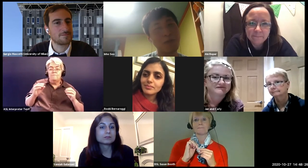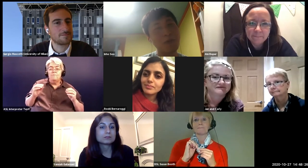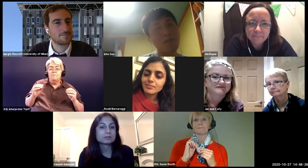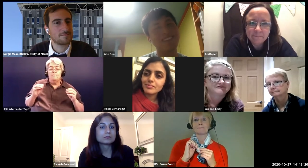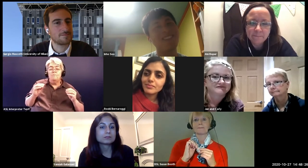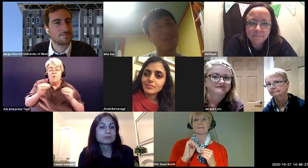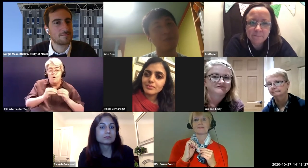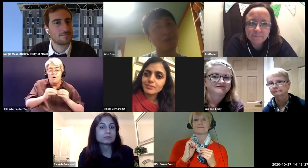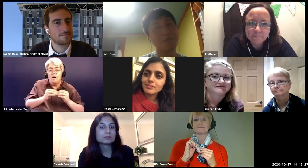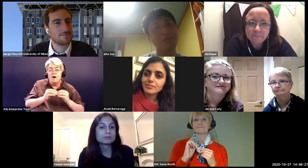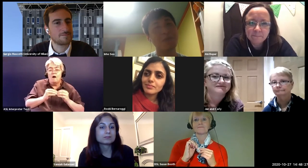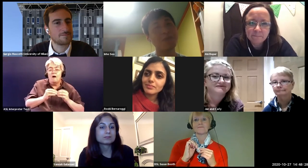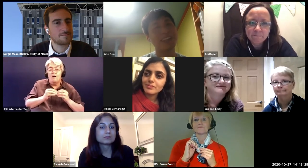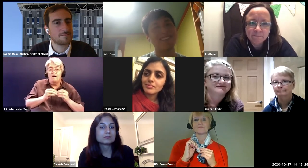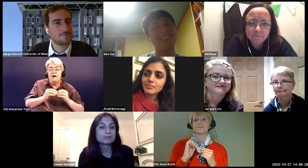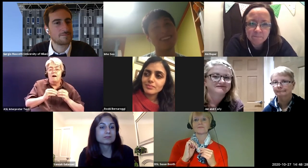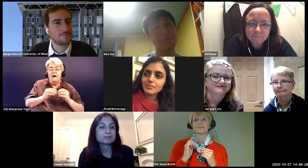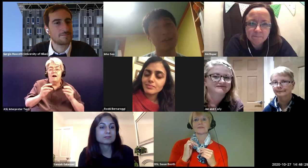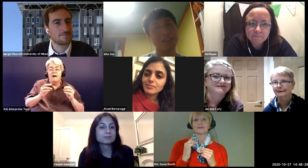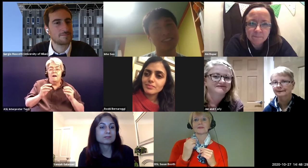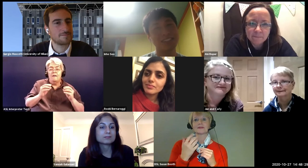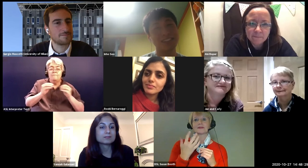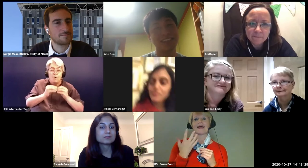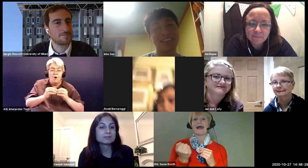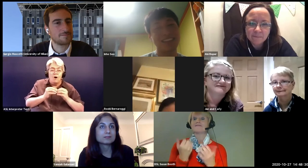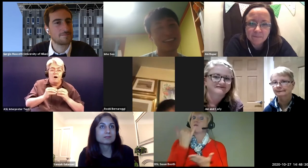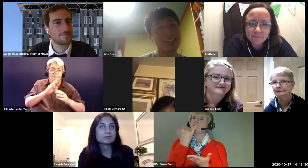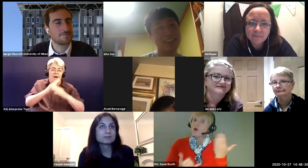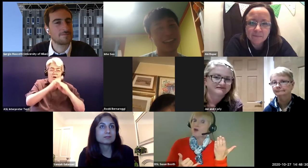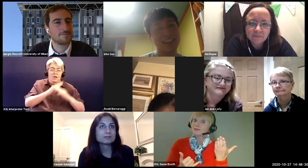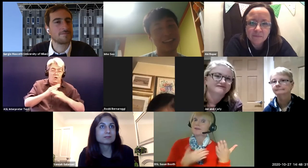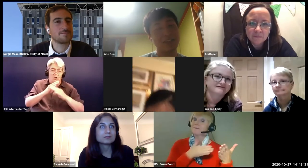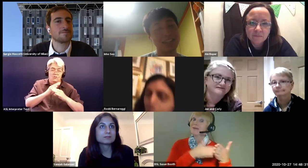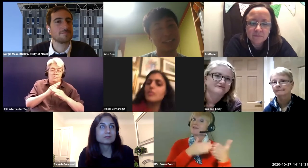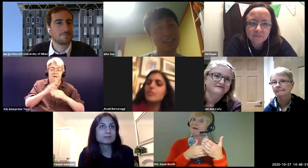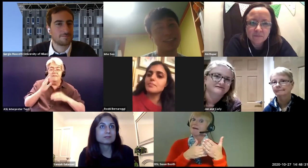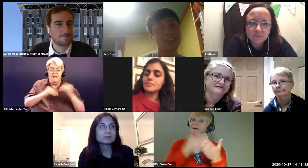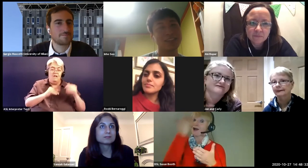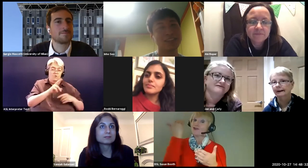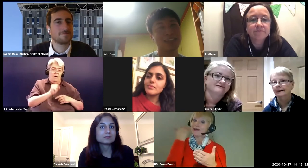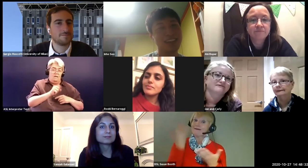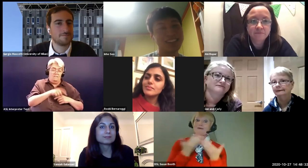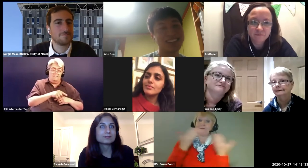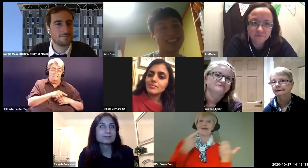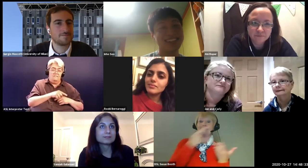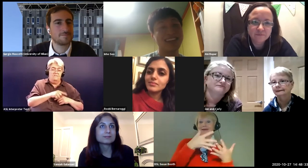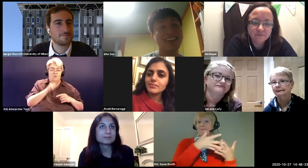more many more more more many barriers in society I think than U.S. so actually uh